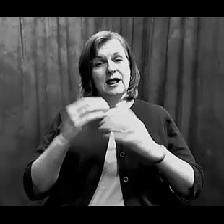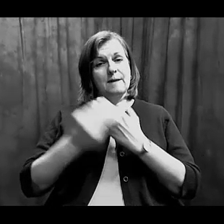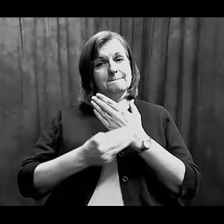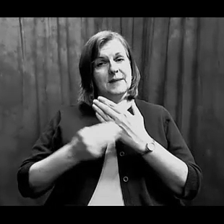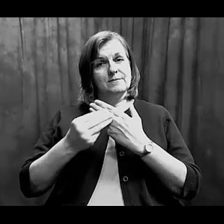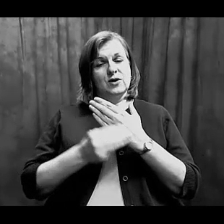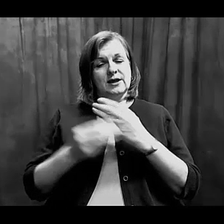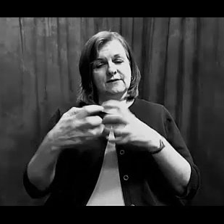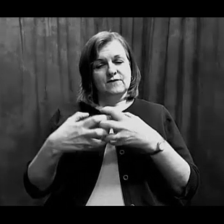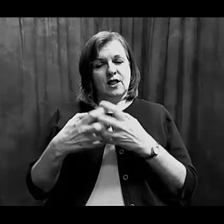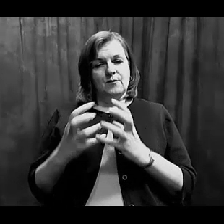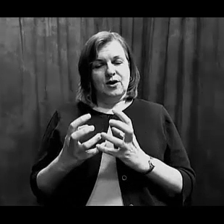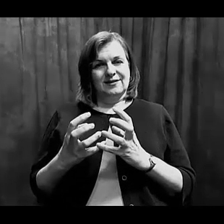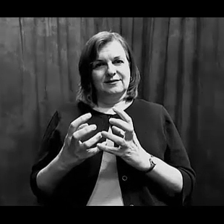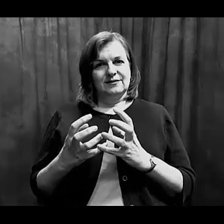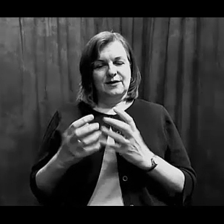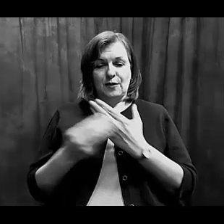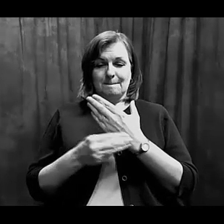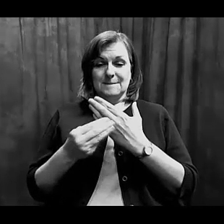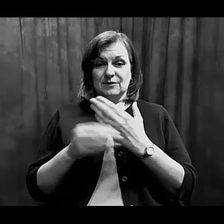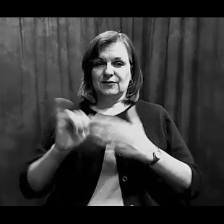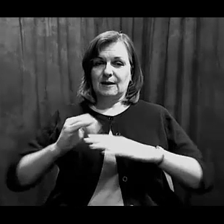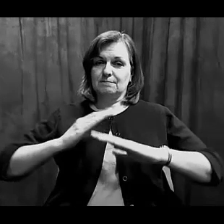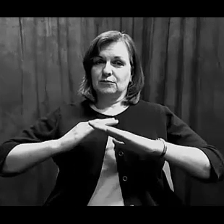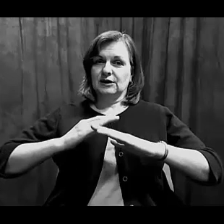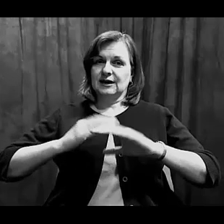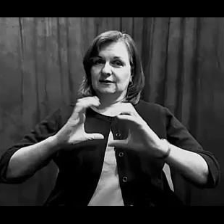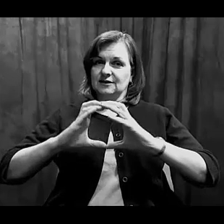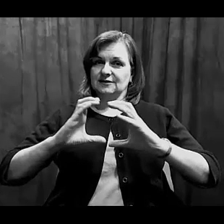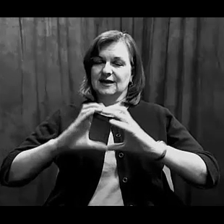your cell membranes fall apart so the things that are going to protect yourself from the